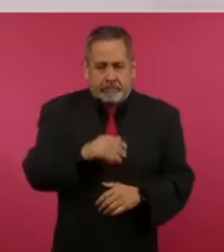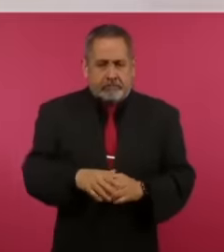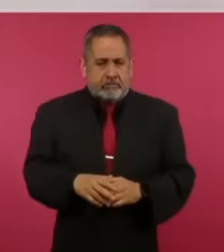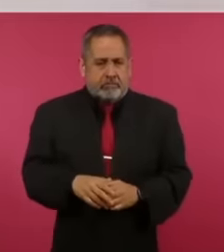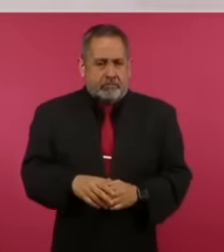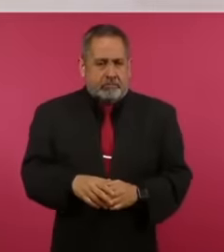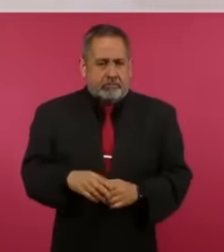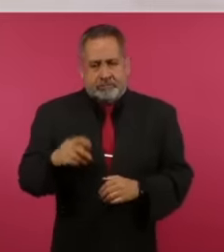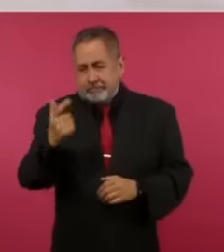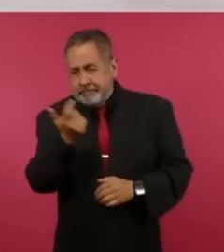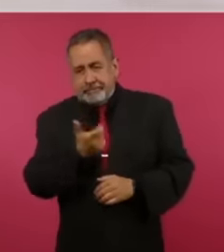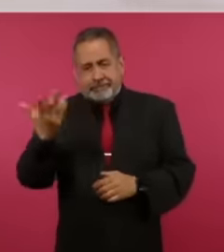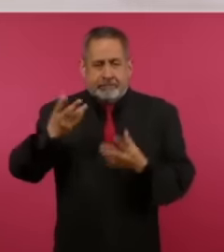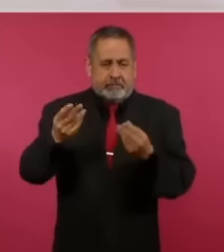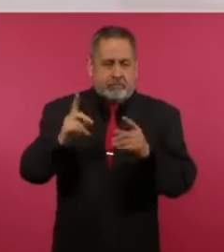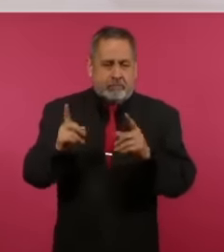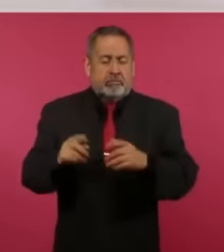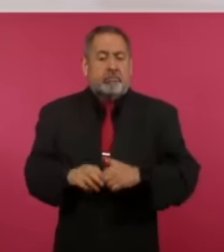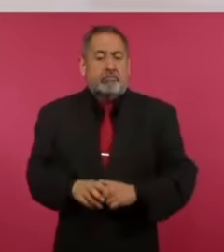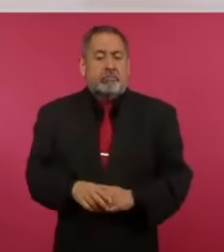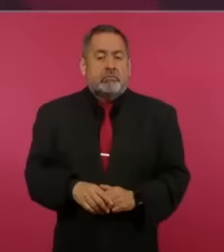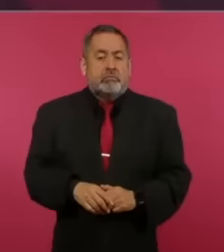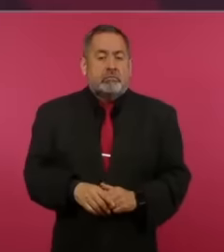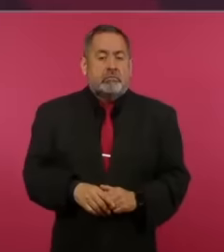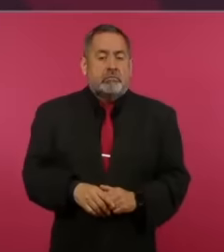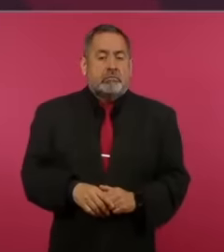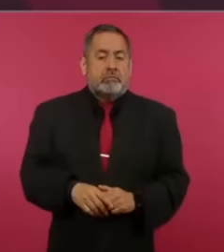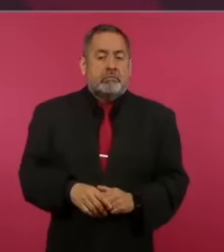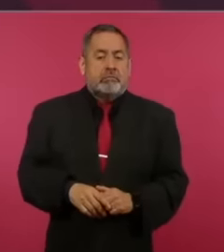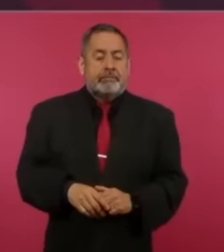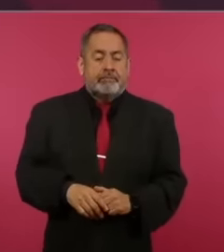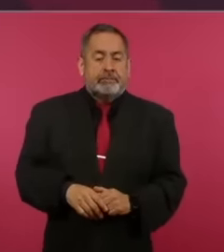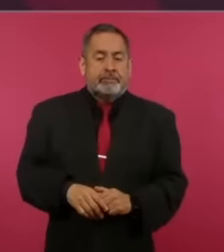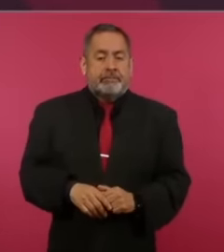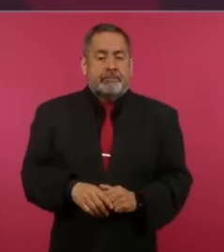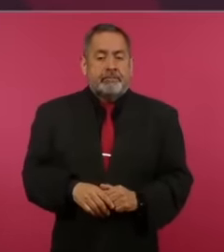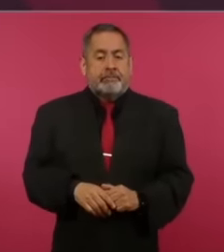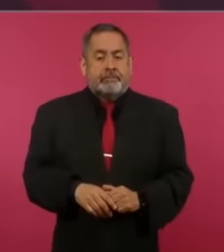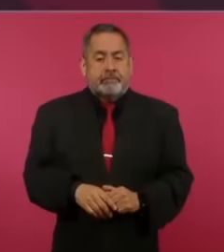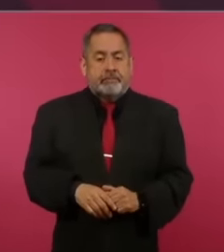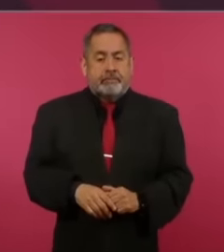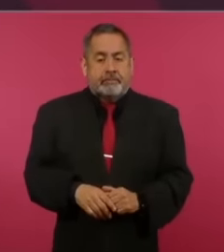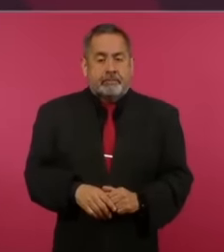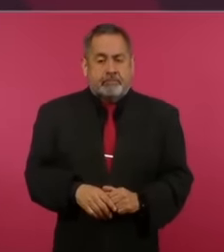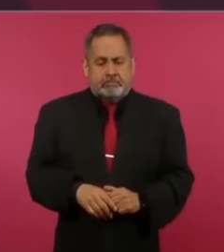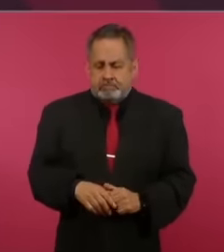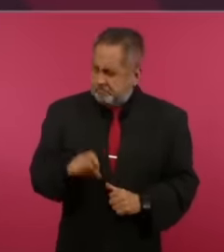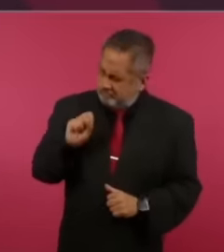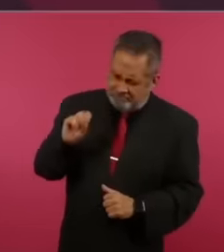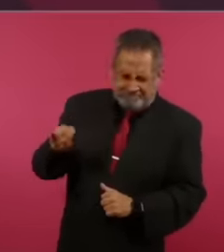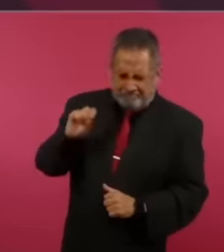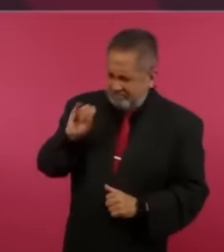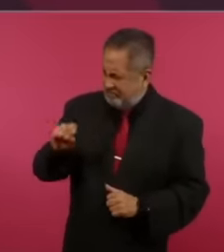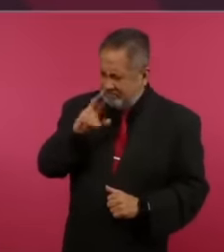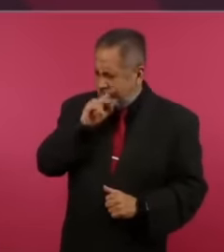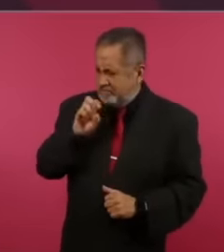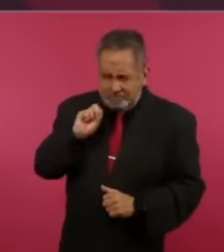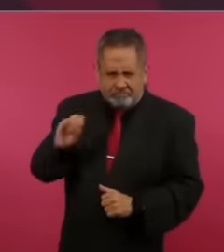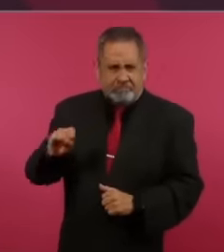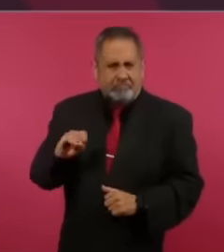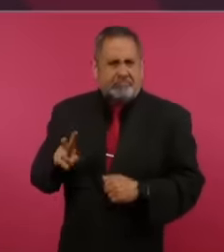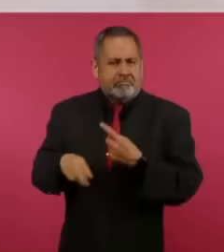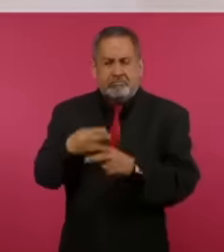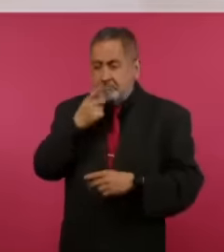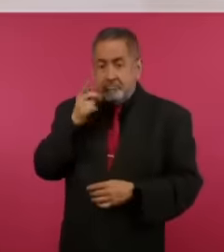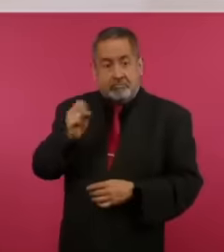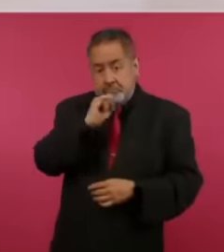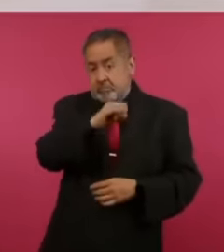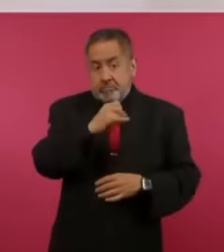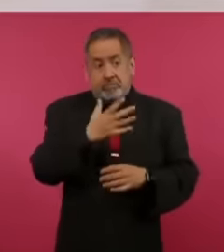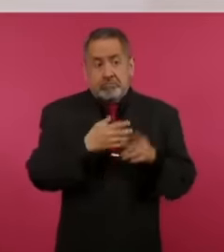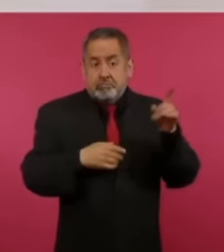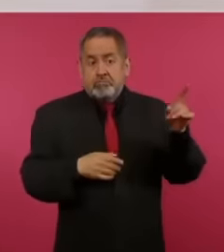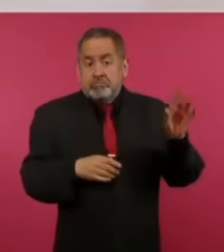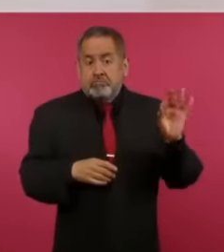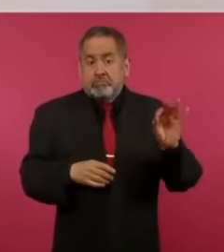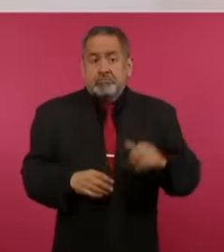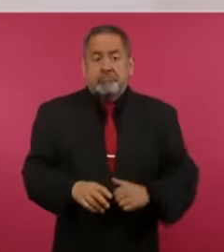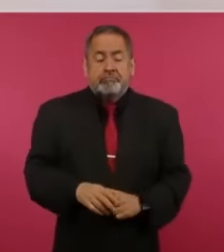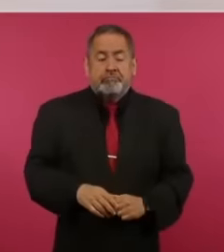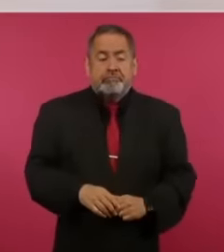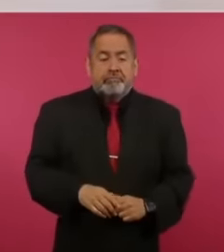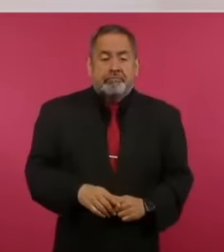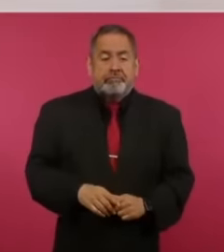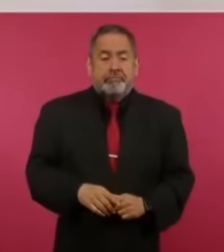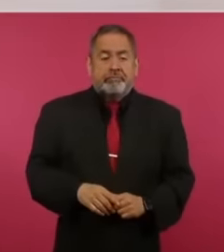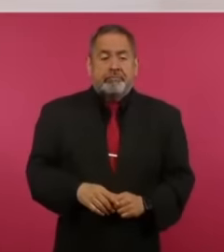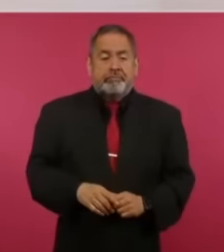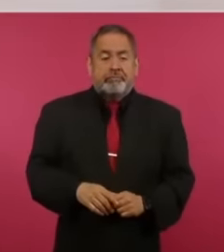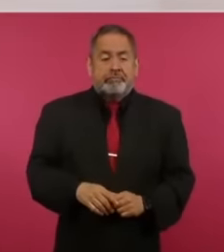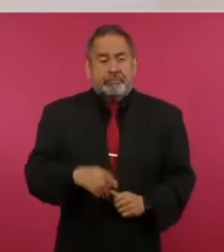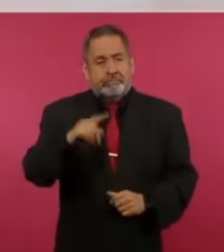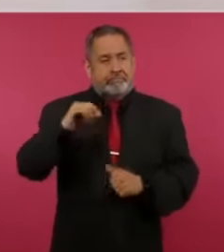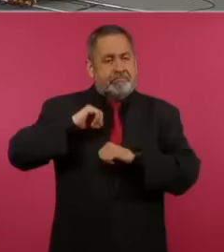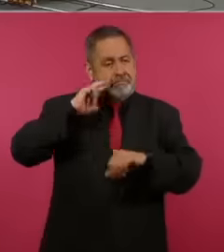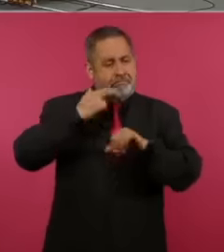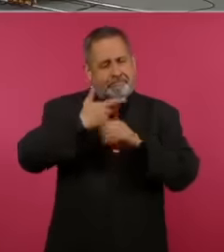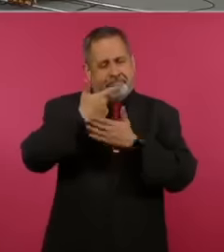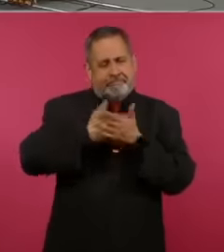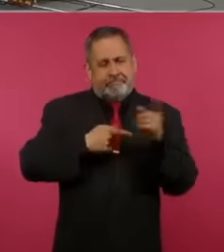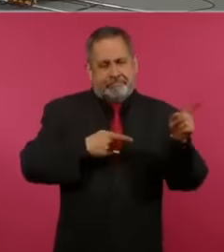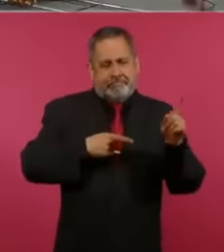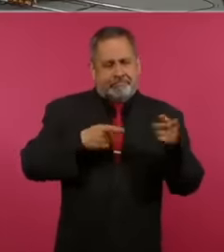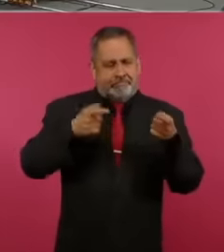they're going to charge a lot, this yes, yes, yes, yes, this manager, driver, one of